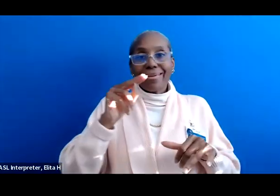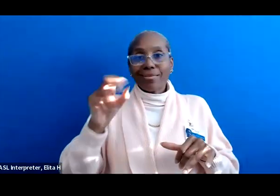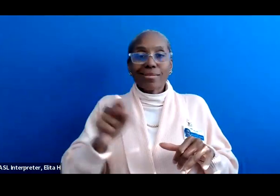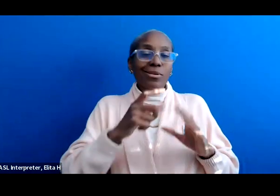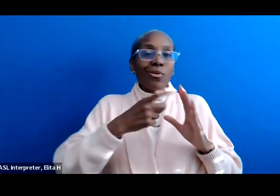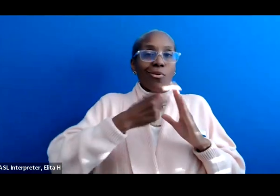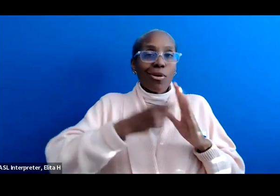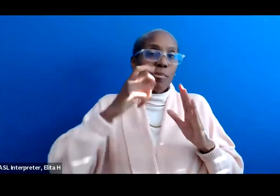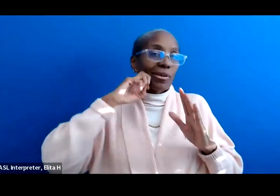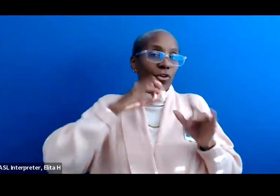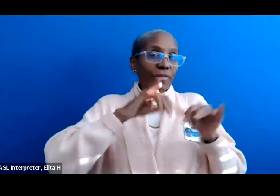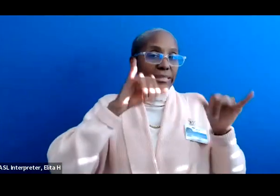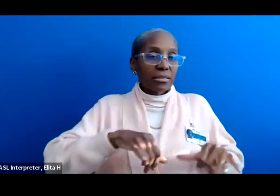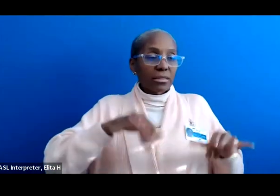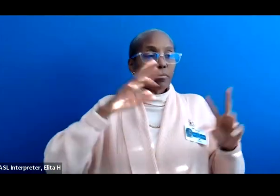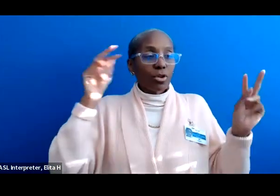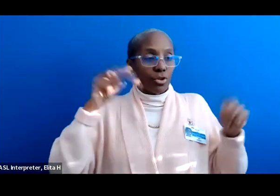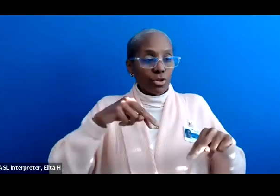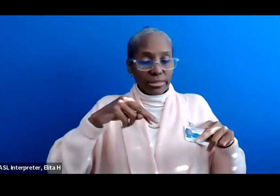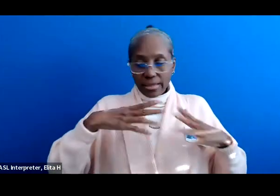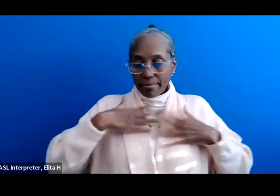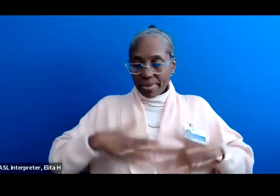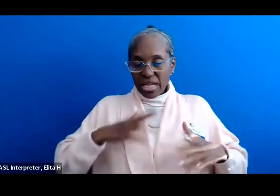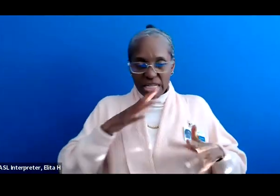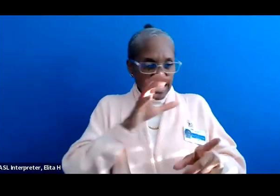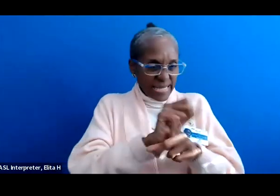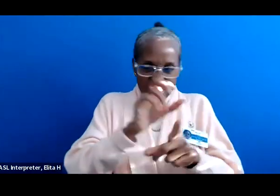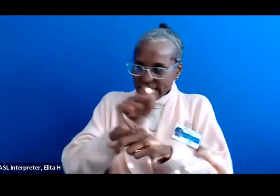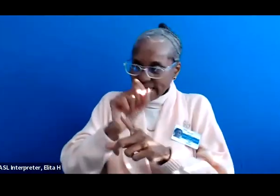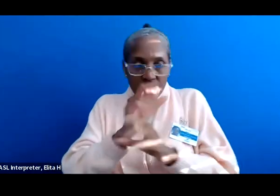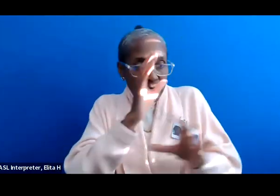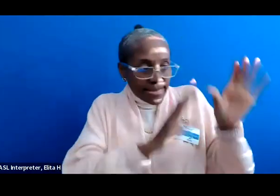where it looks at invaders in the body like bacteria, or viruses.